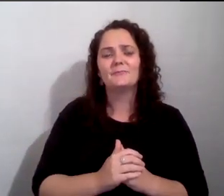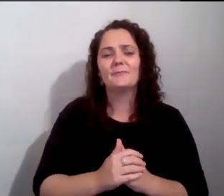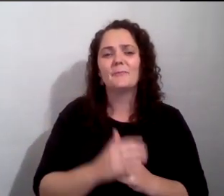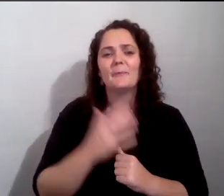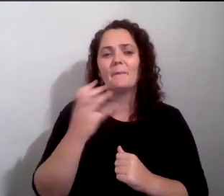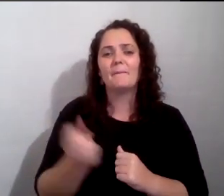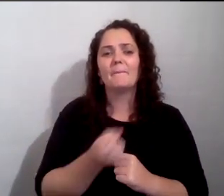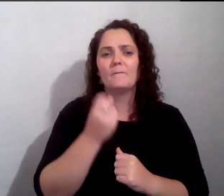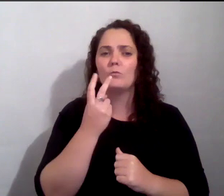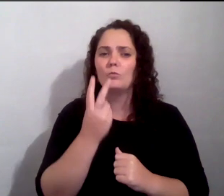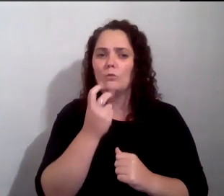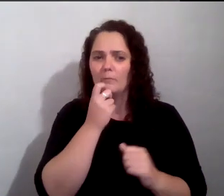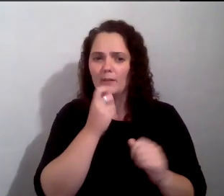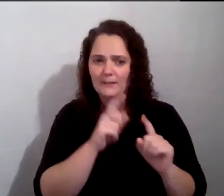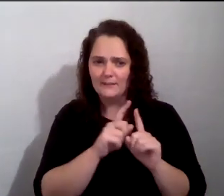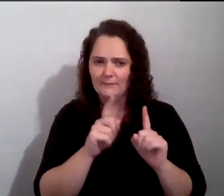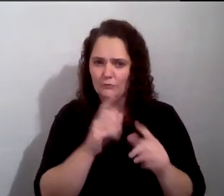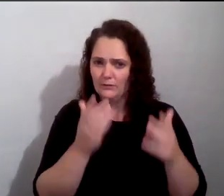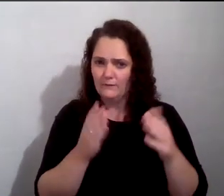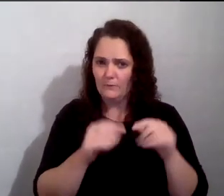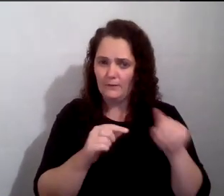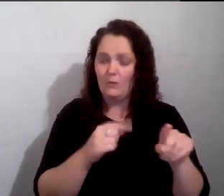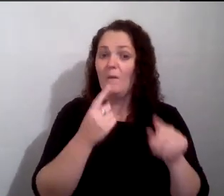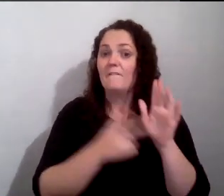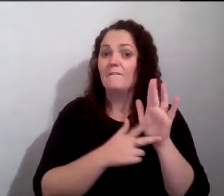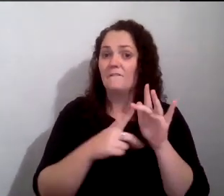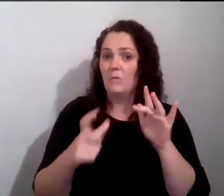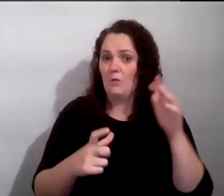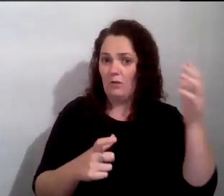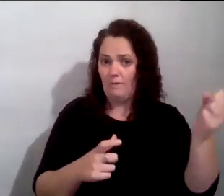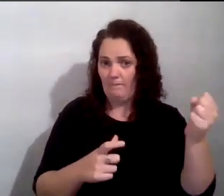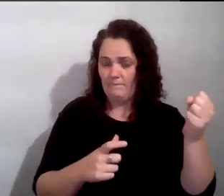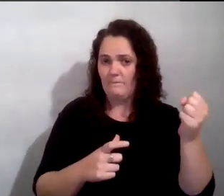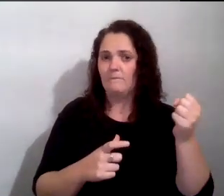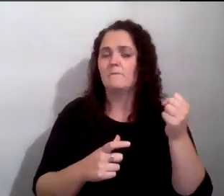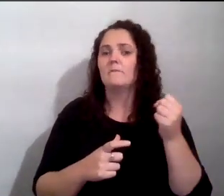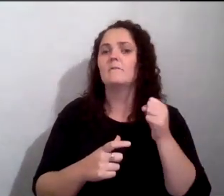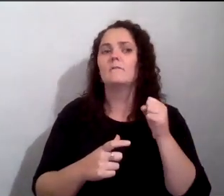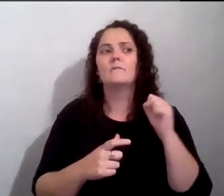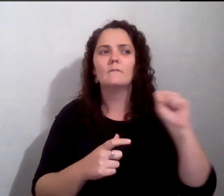view. There's two variations upon this work, one is in the National Gallery of Victoria's collection and they both kind of differ